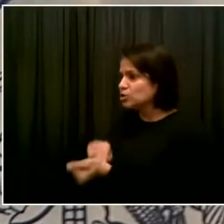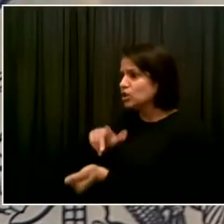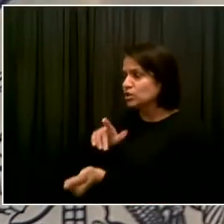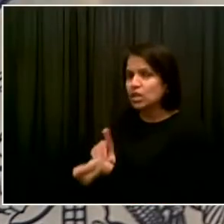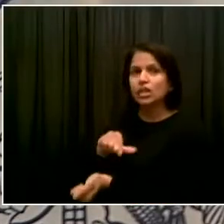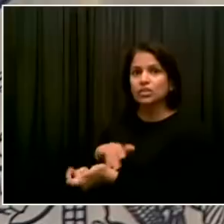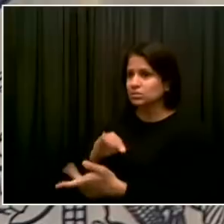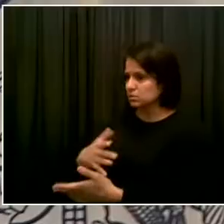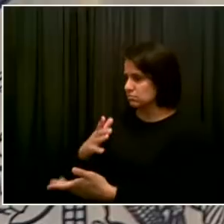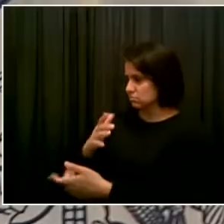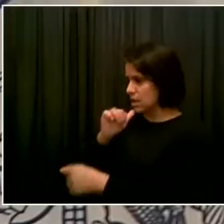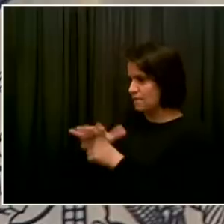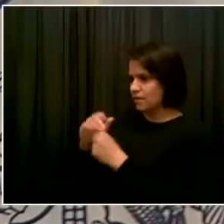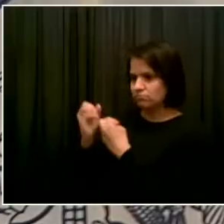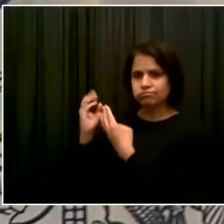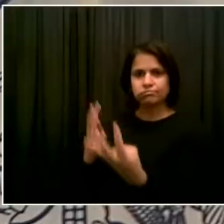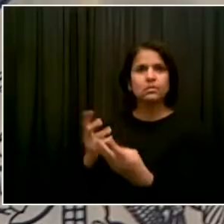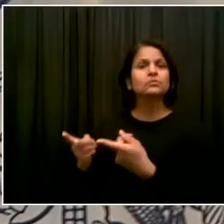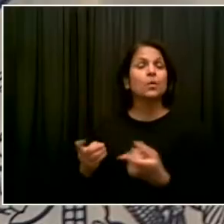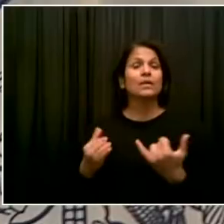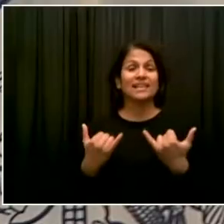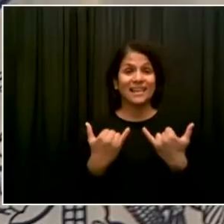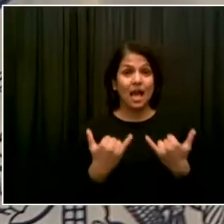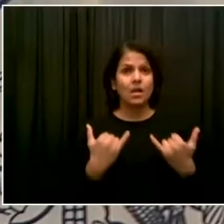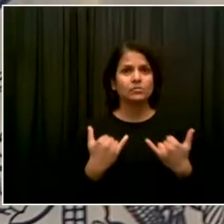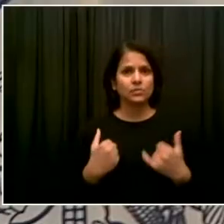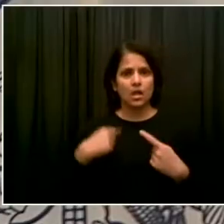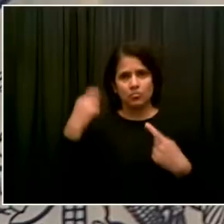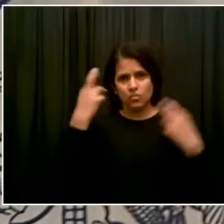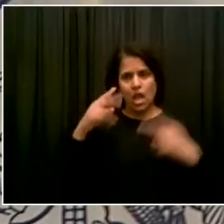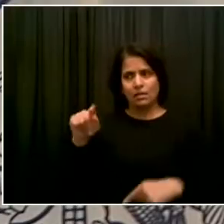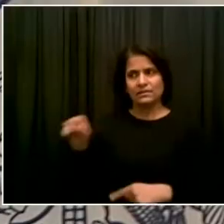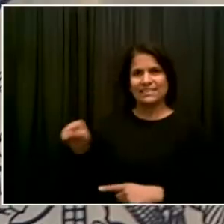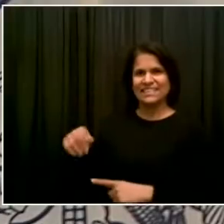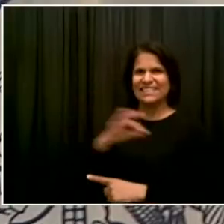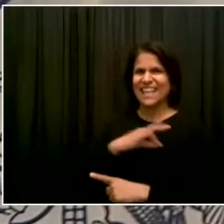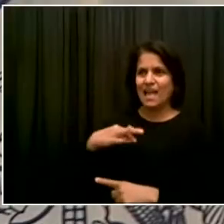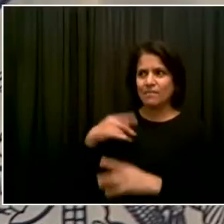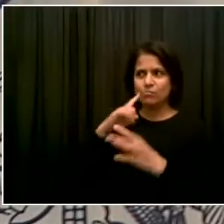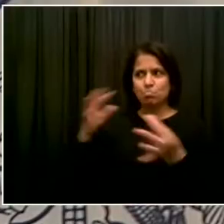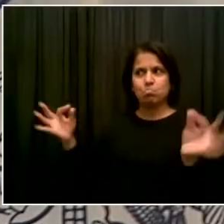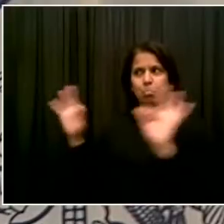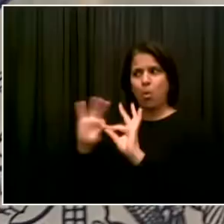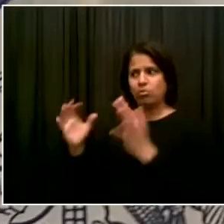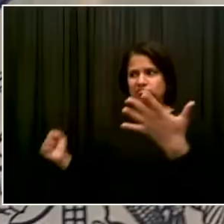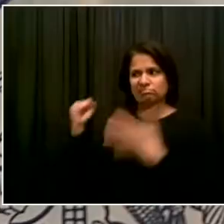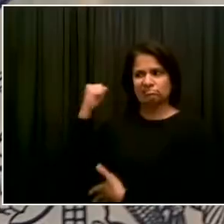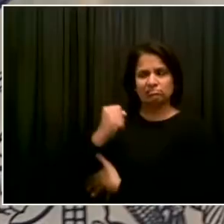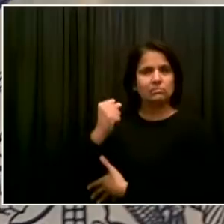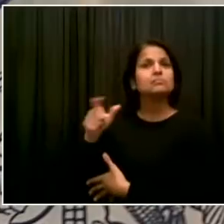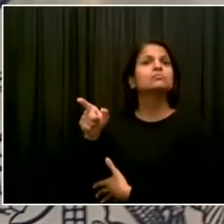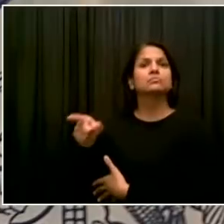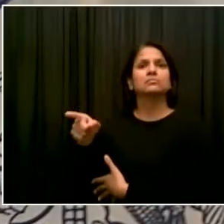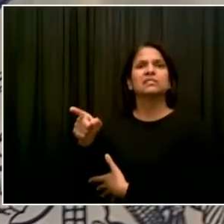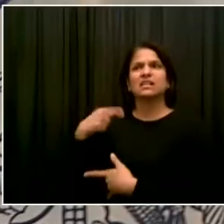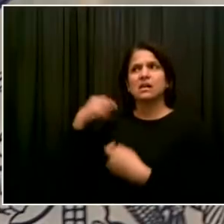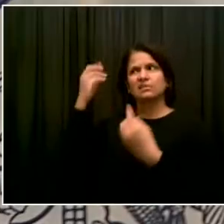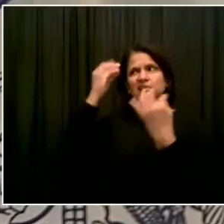BECAME EVEN MORE CLEAR WITH E TH TOUGHEST CHALLEGNE WAS STAFFING. WHENEVE WRE TALK ABOUT HOW WE'RE DOING AND WHERE